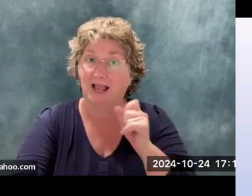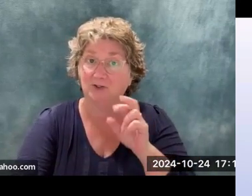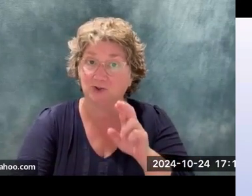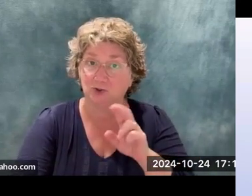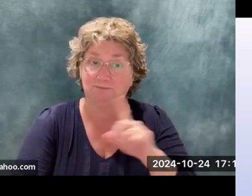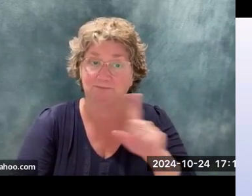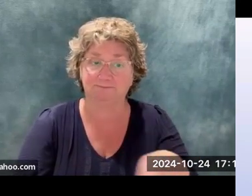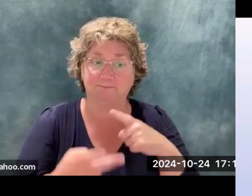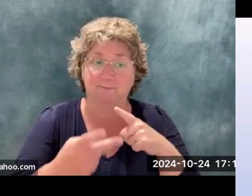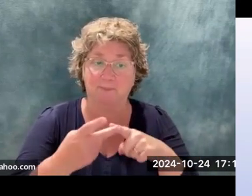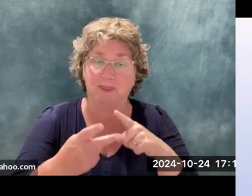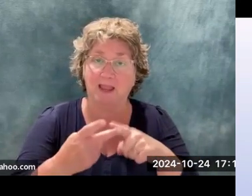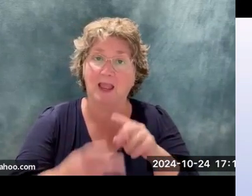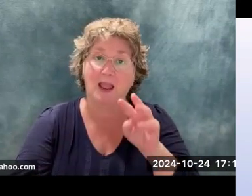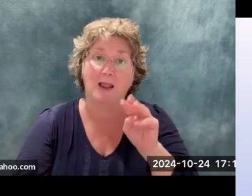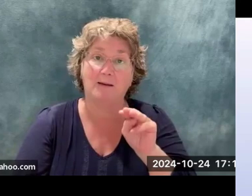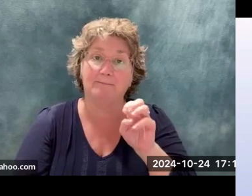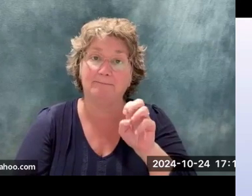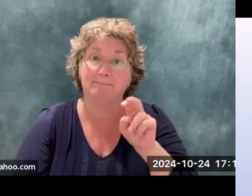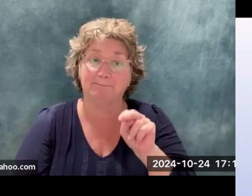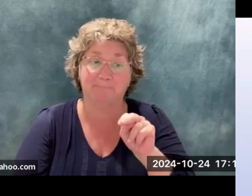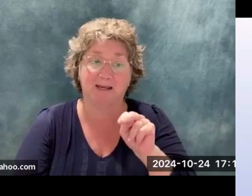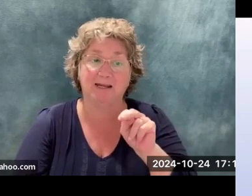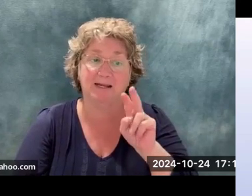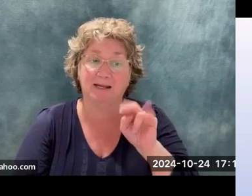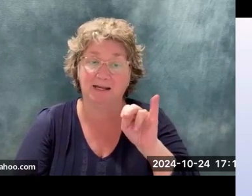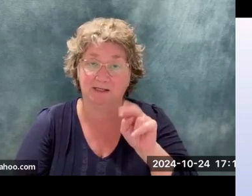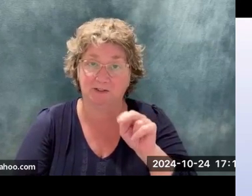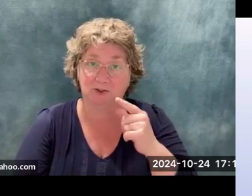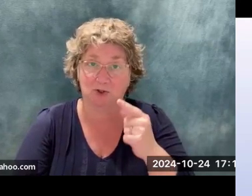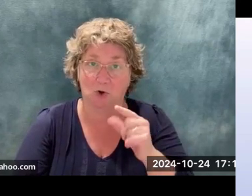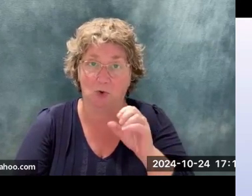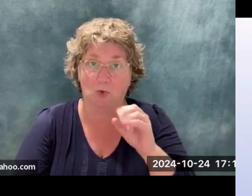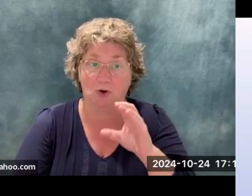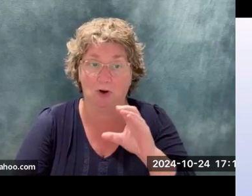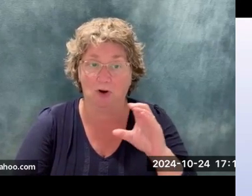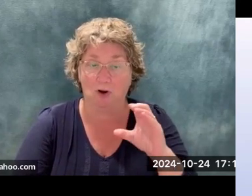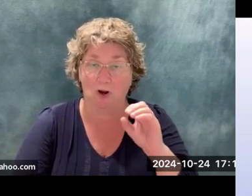So whether you have small children, school-aged children